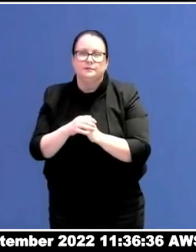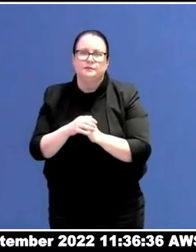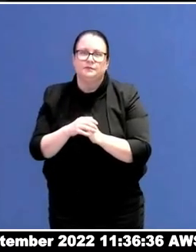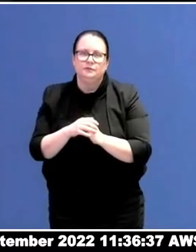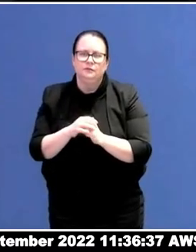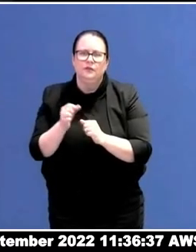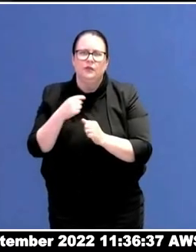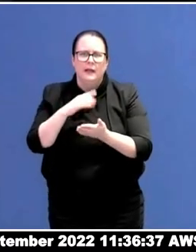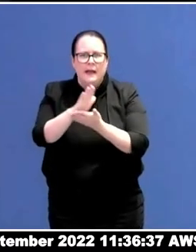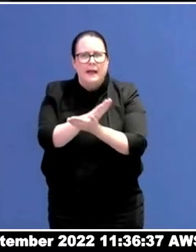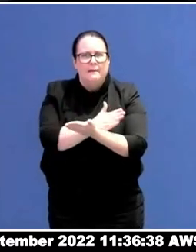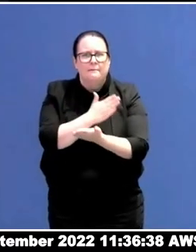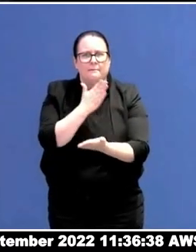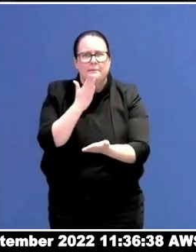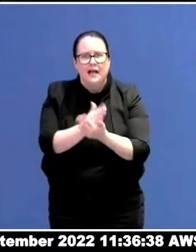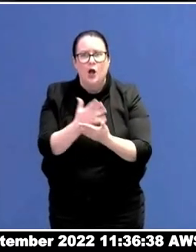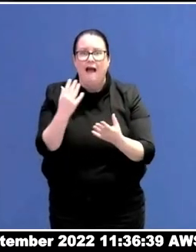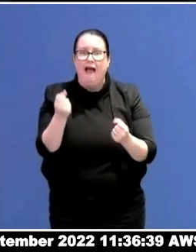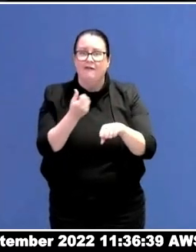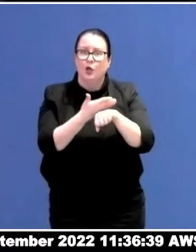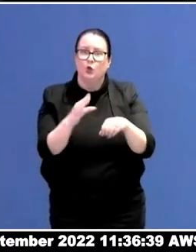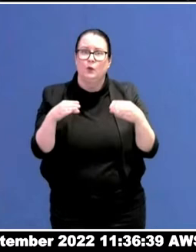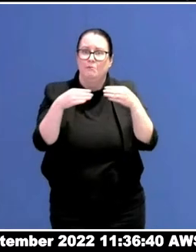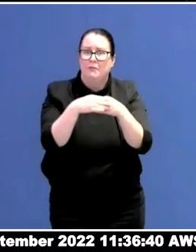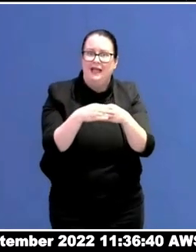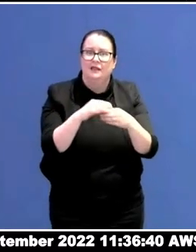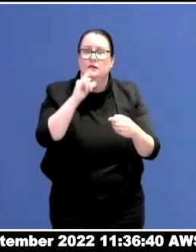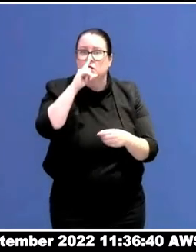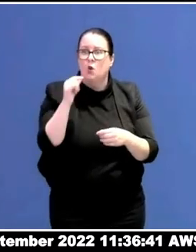making sure that he had a bank account so his Centrelink payments could go into it.